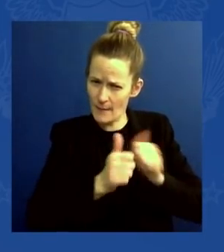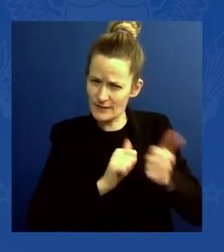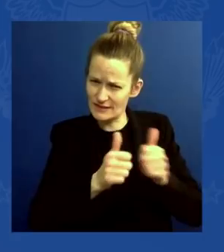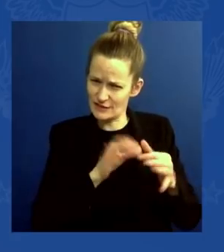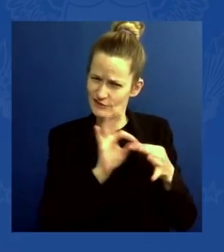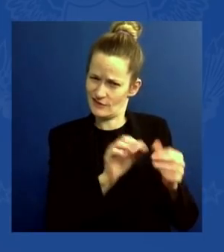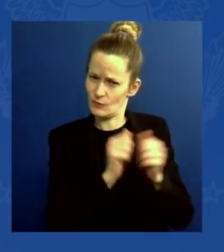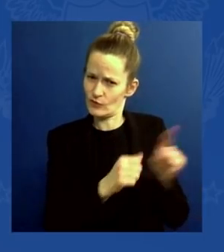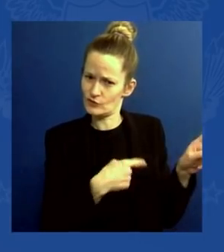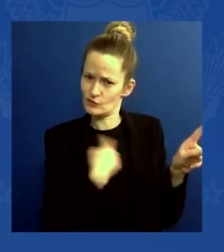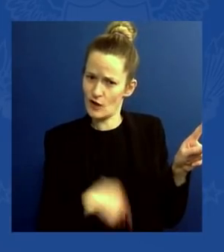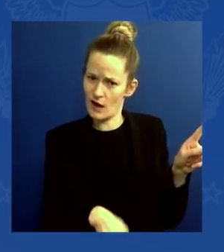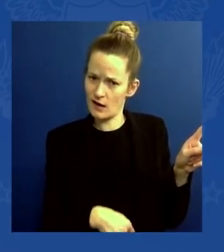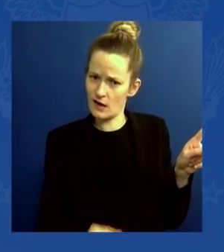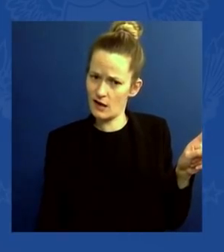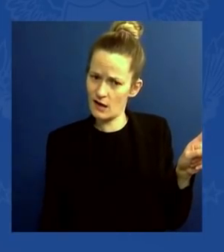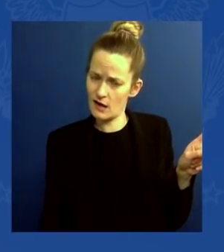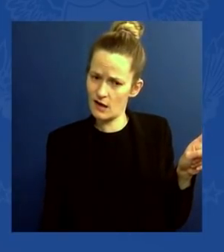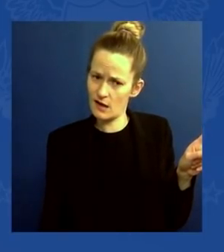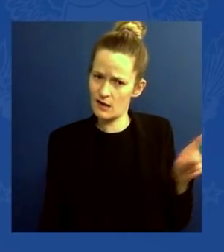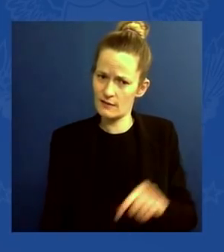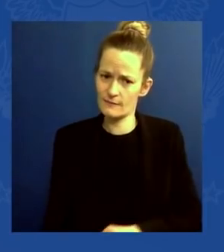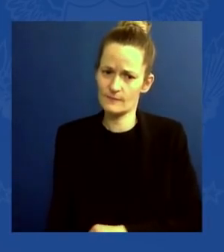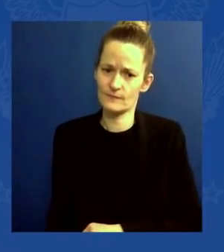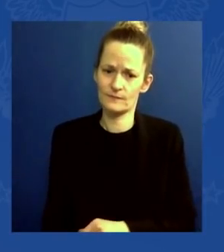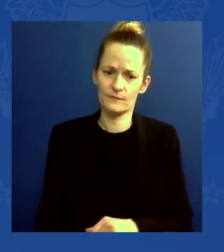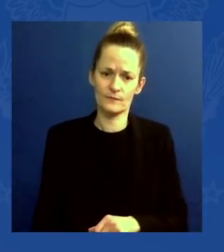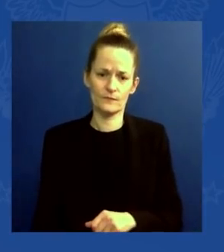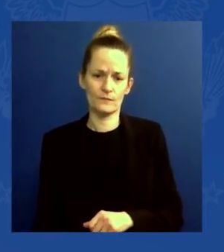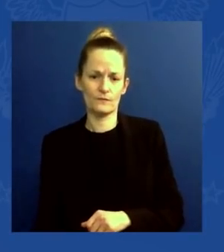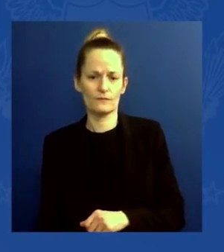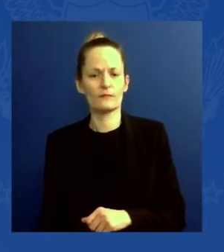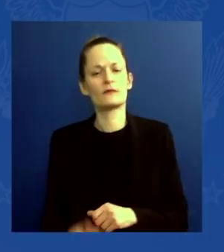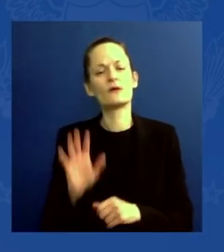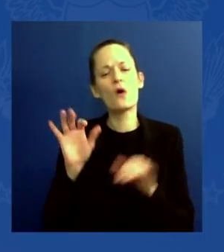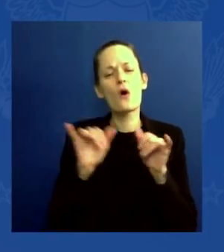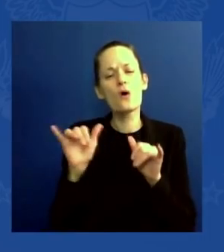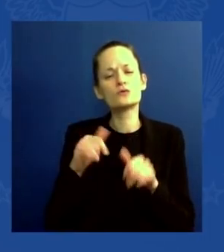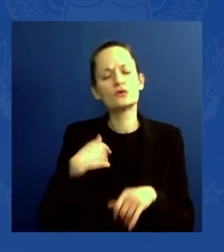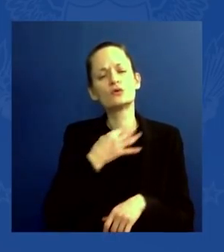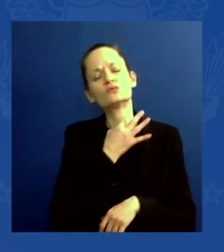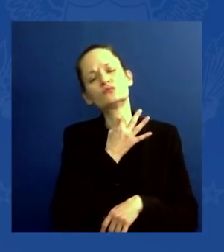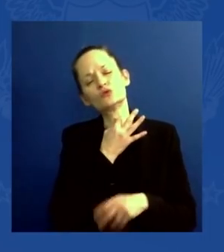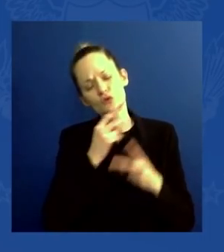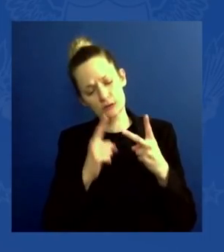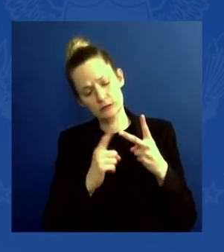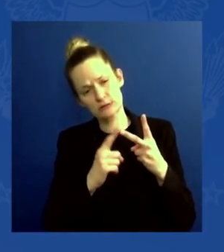since it looks like you're going to go back to discussion at the end of the month.